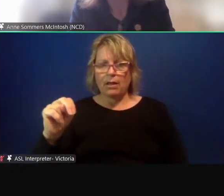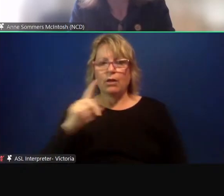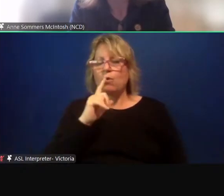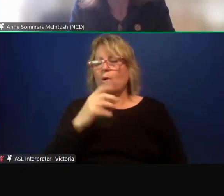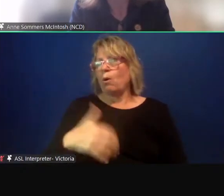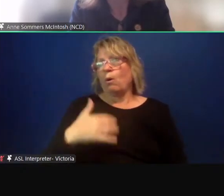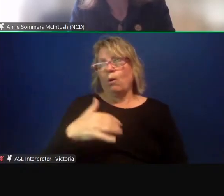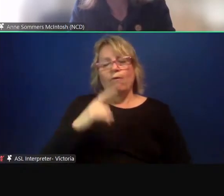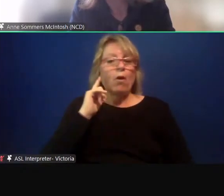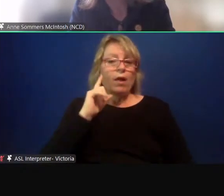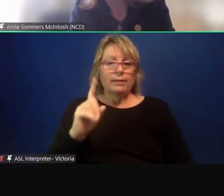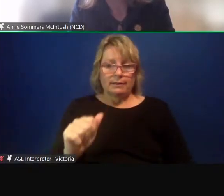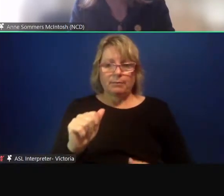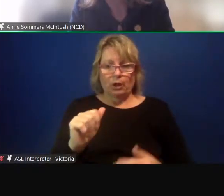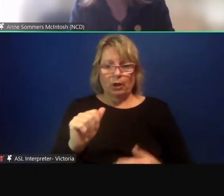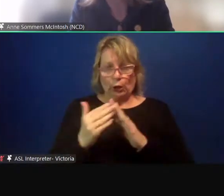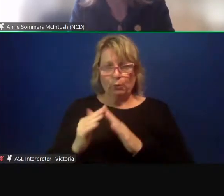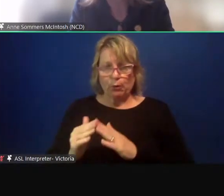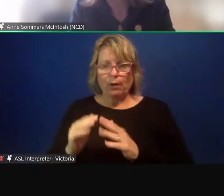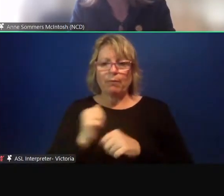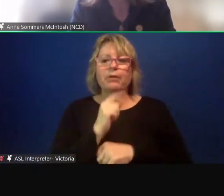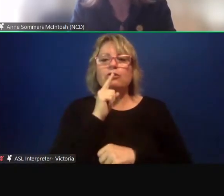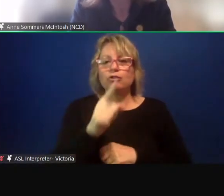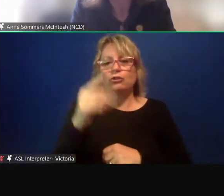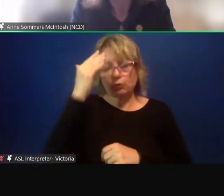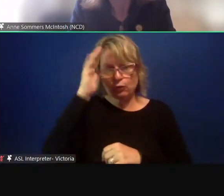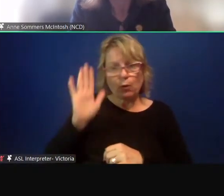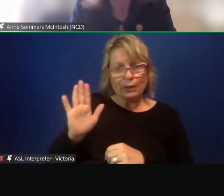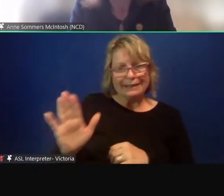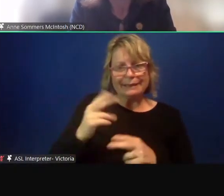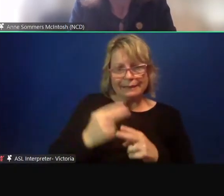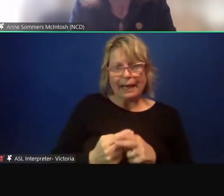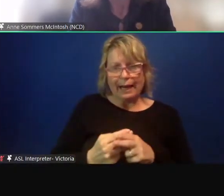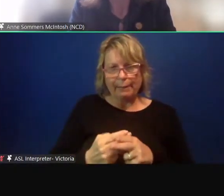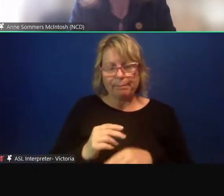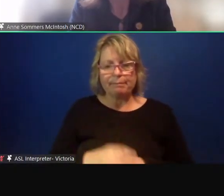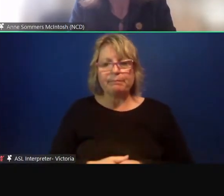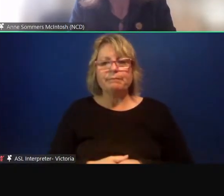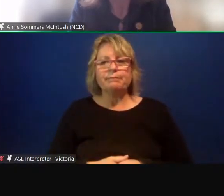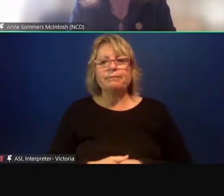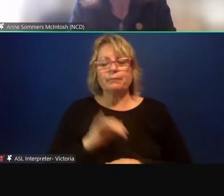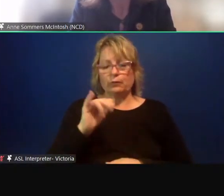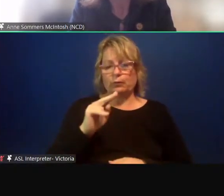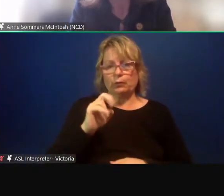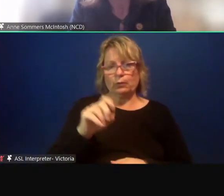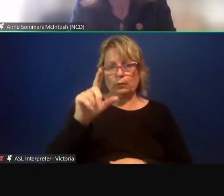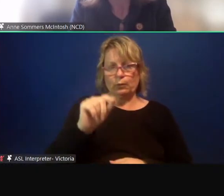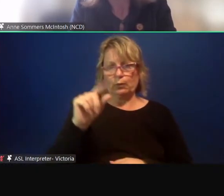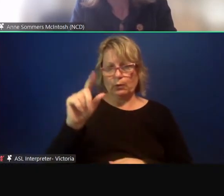community, so I wanted to make sure you know his name after today. In June 2020, NPR and other